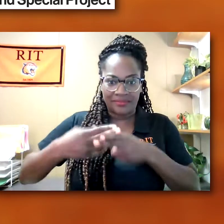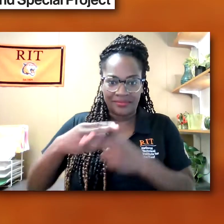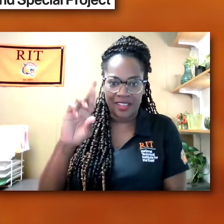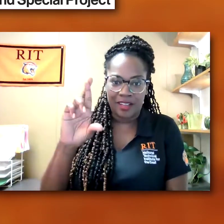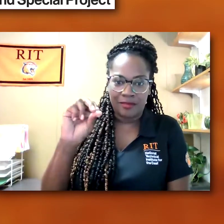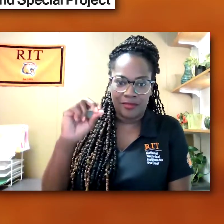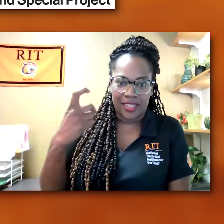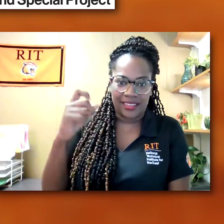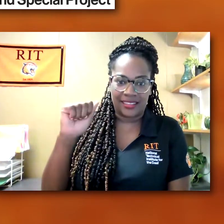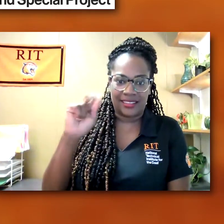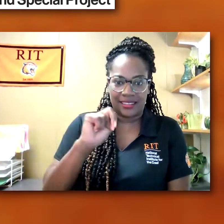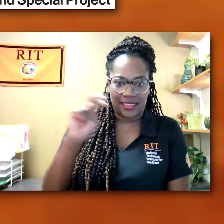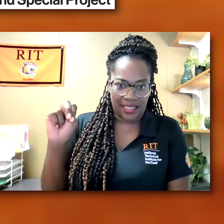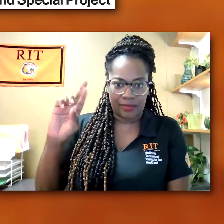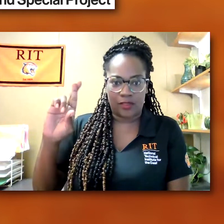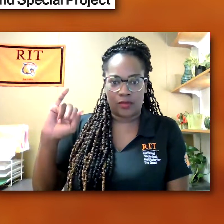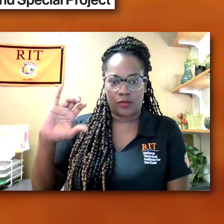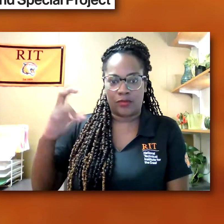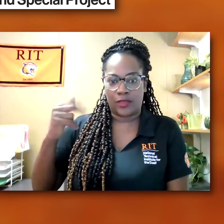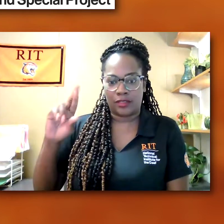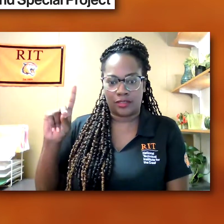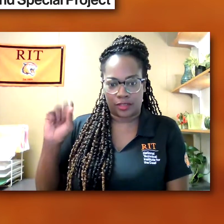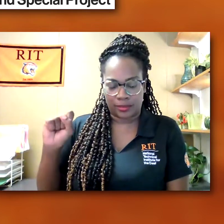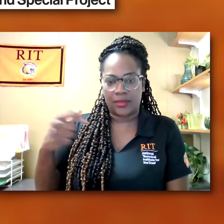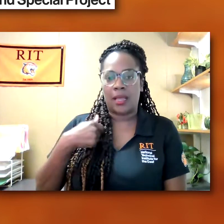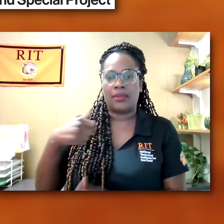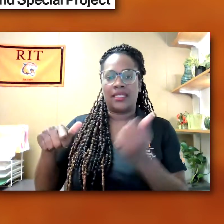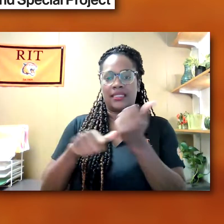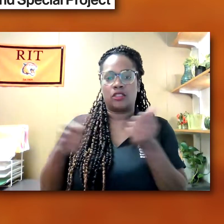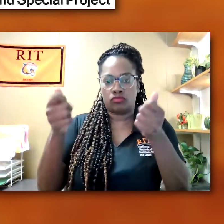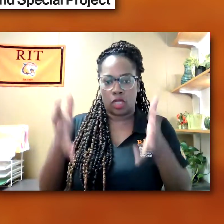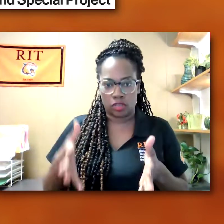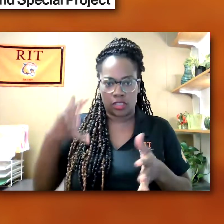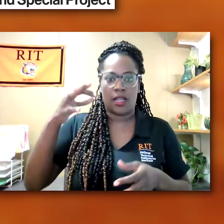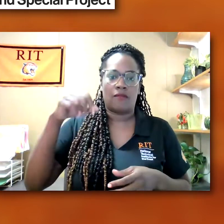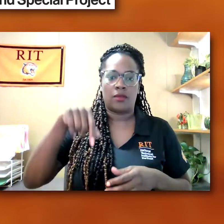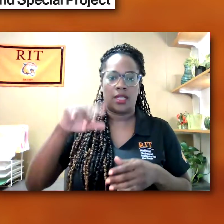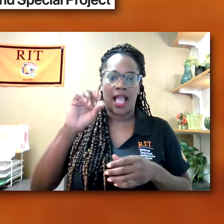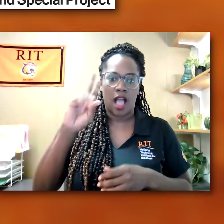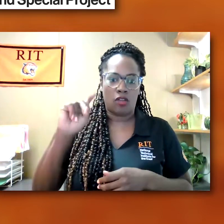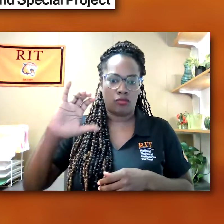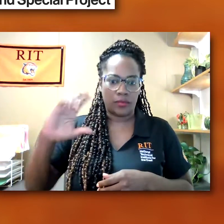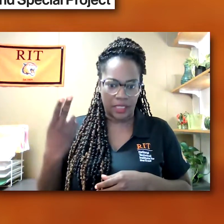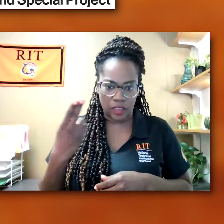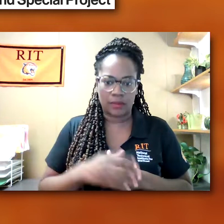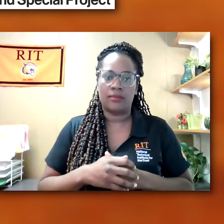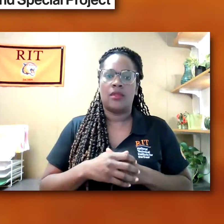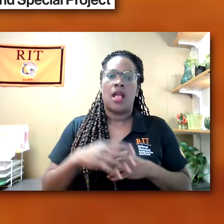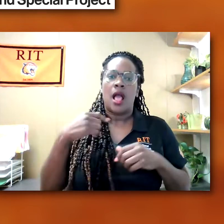Roxann Richards: I'd like to introduce myself. My name is Roxann Richards, and I'm an Assistant Director